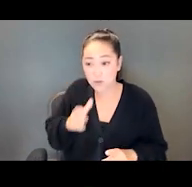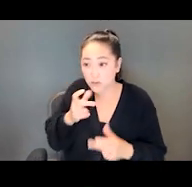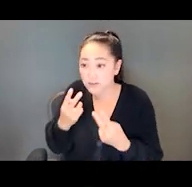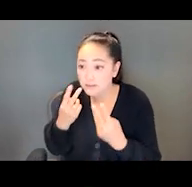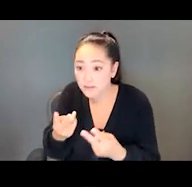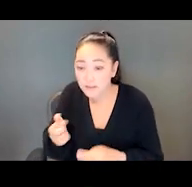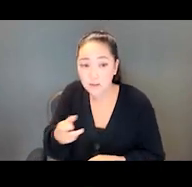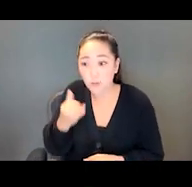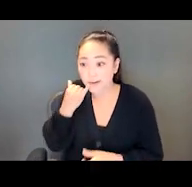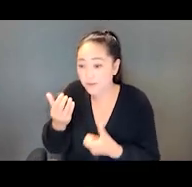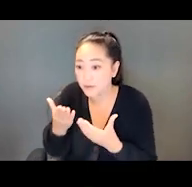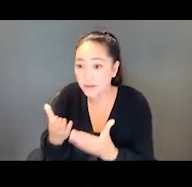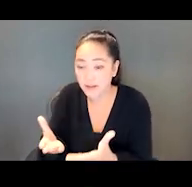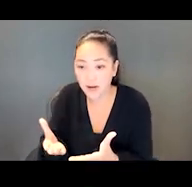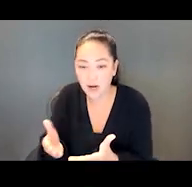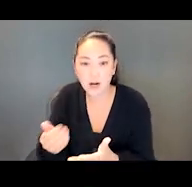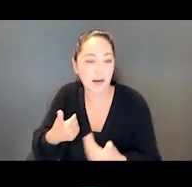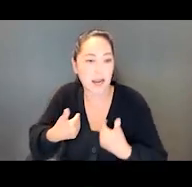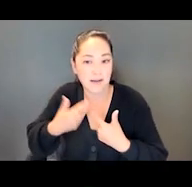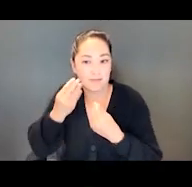Sabel, I see, yeah, would you like to?